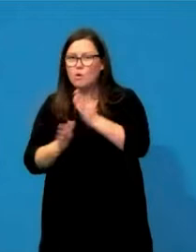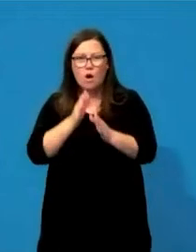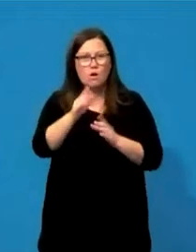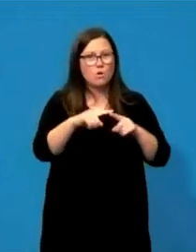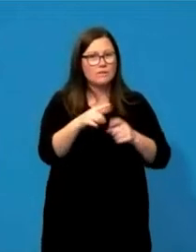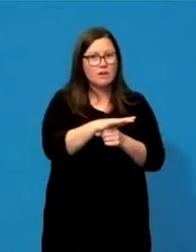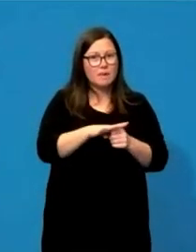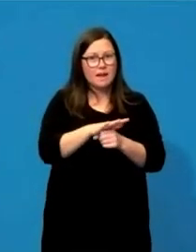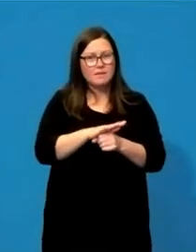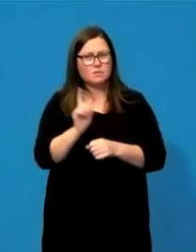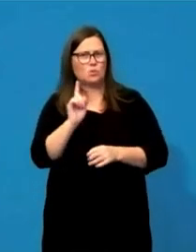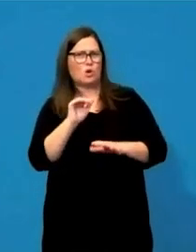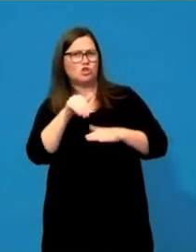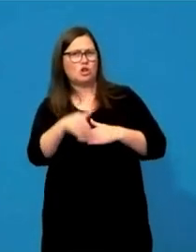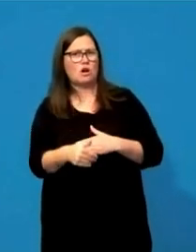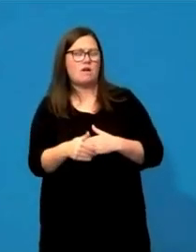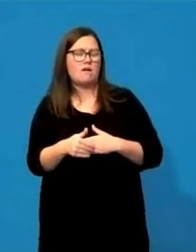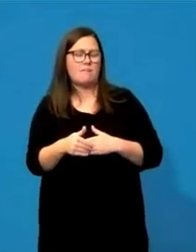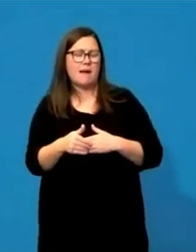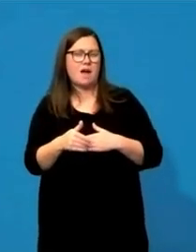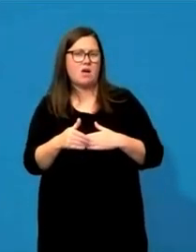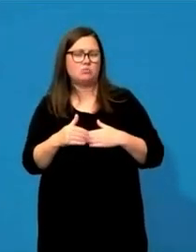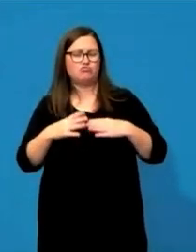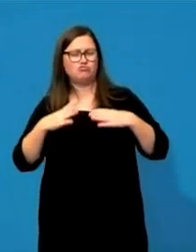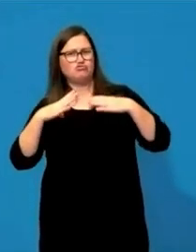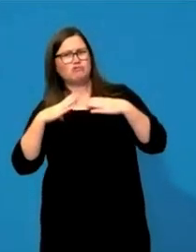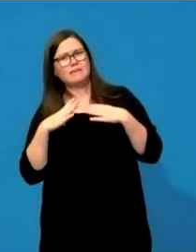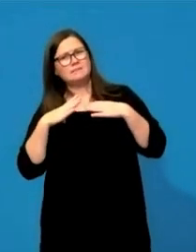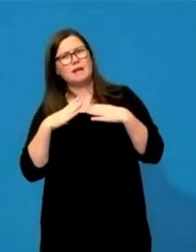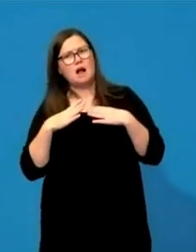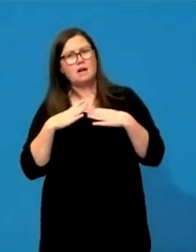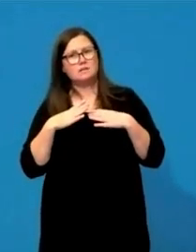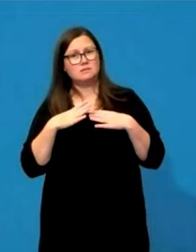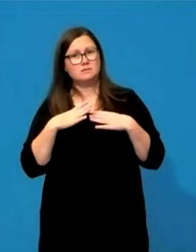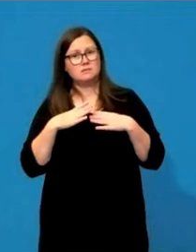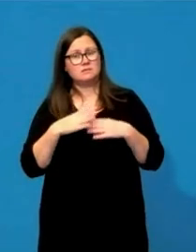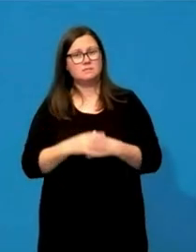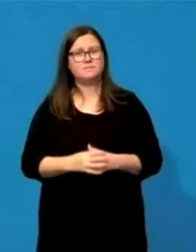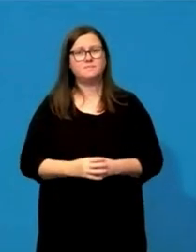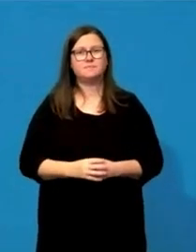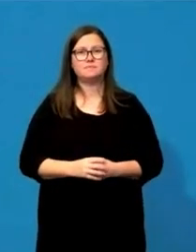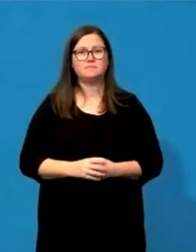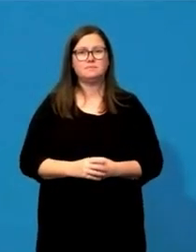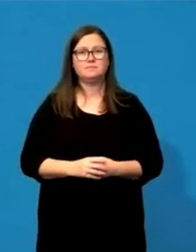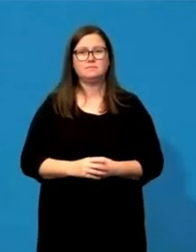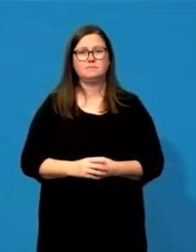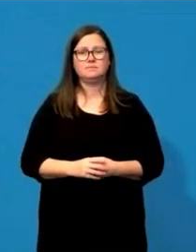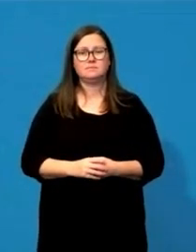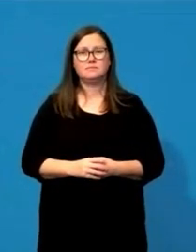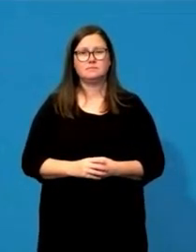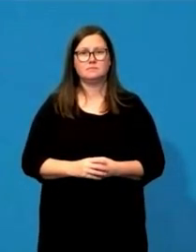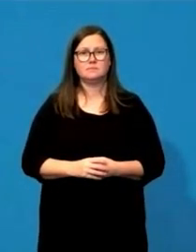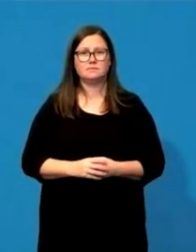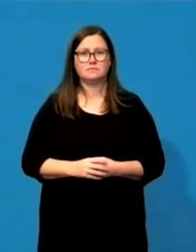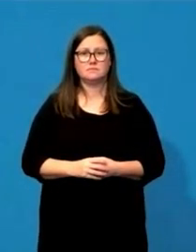It's pretty hard.